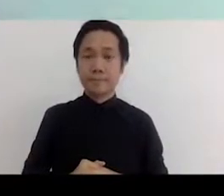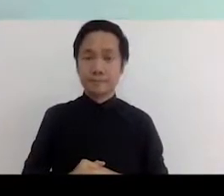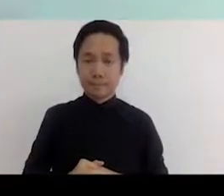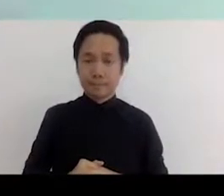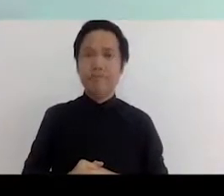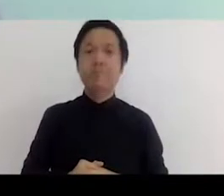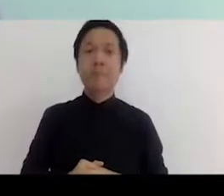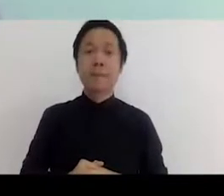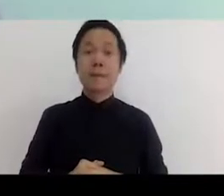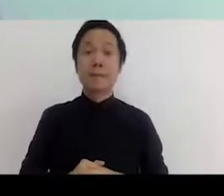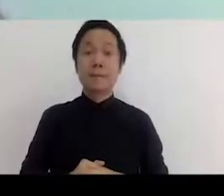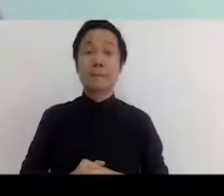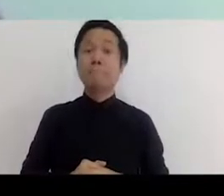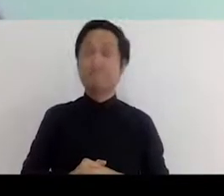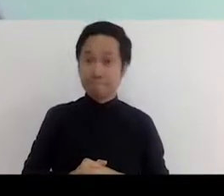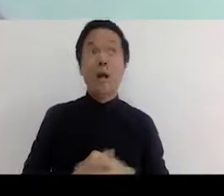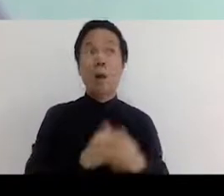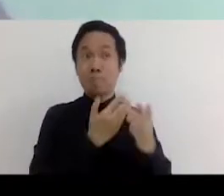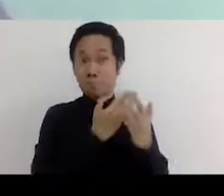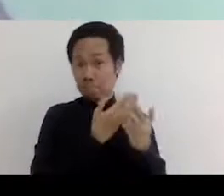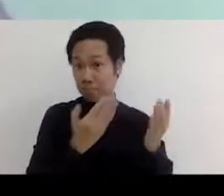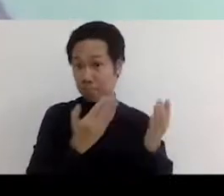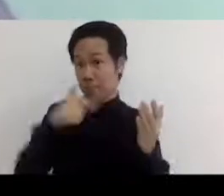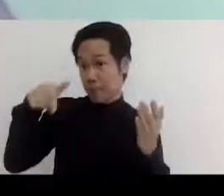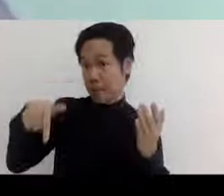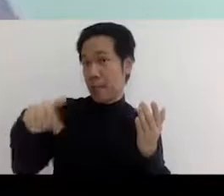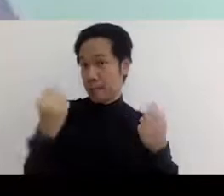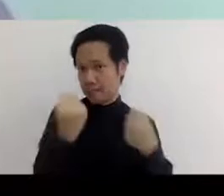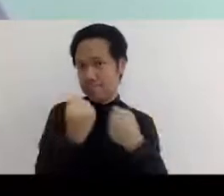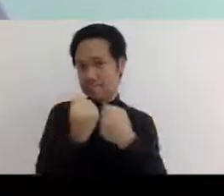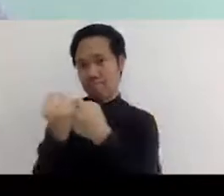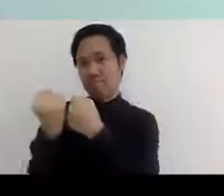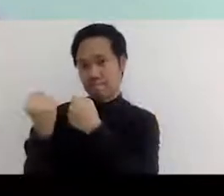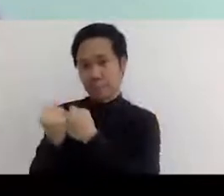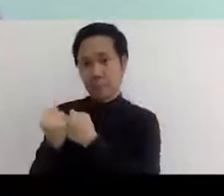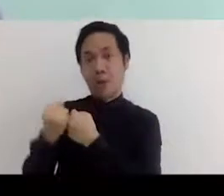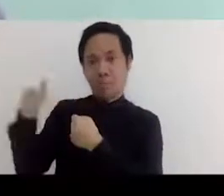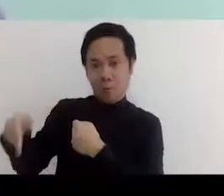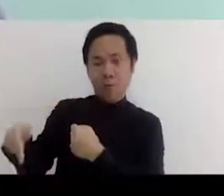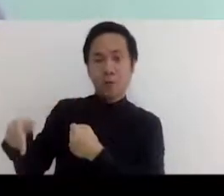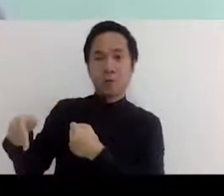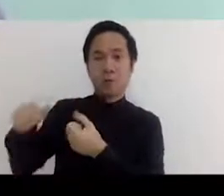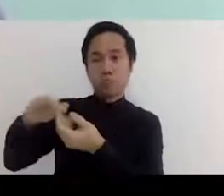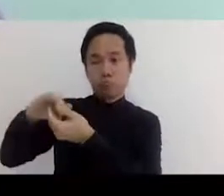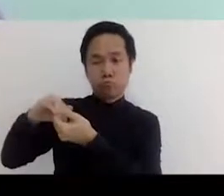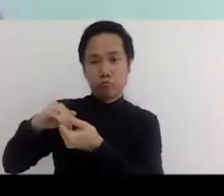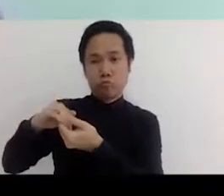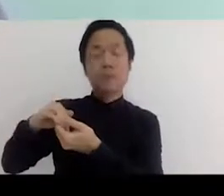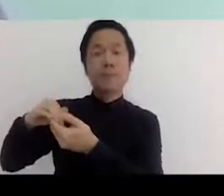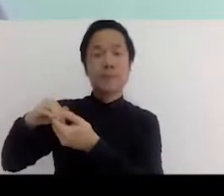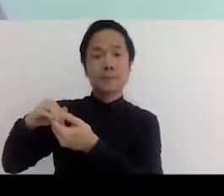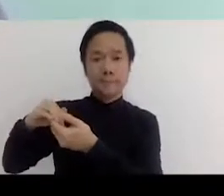Now what I would like to end by saying is that you know, we do have many challenges. There's no doubt about that.